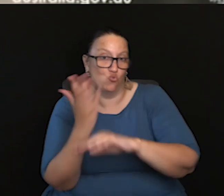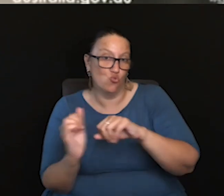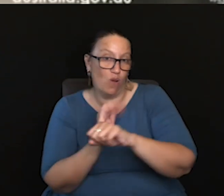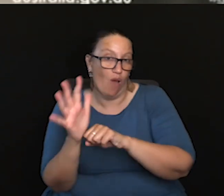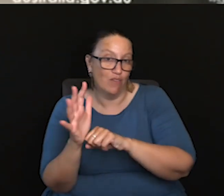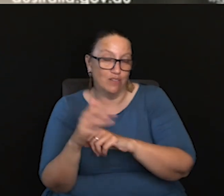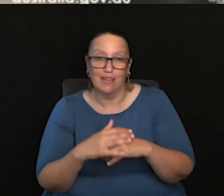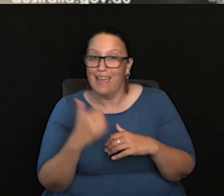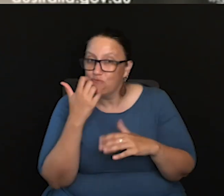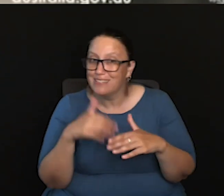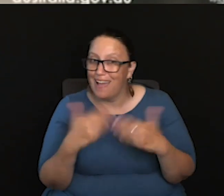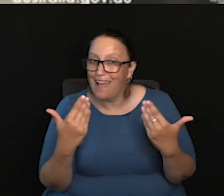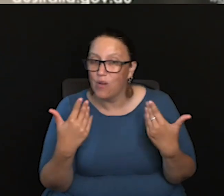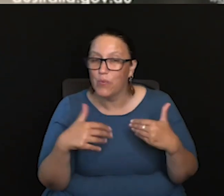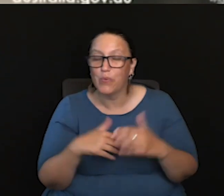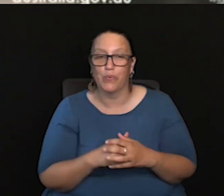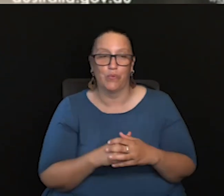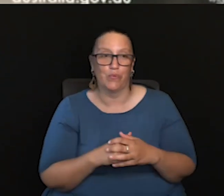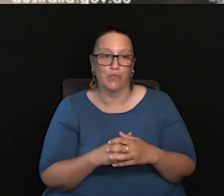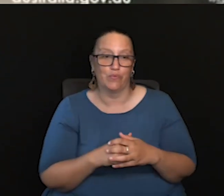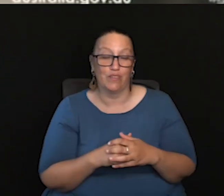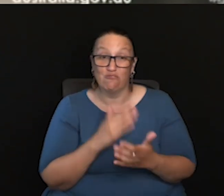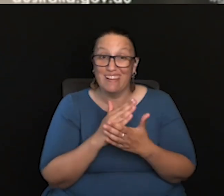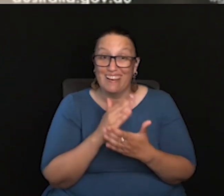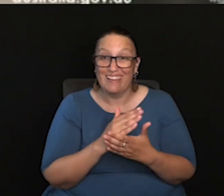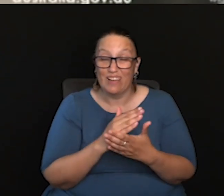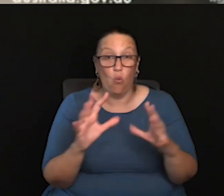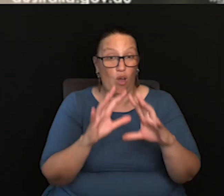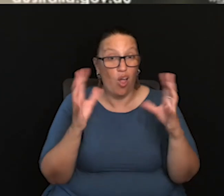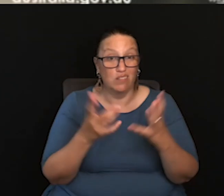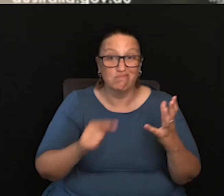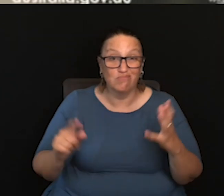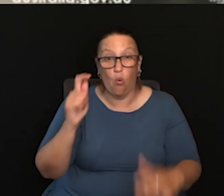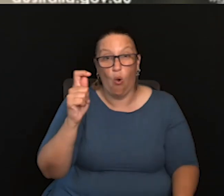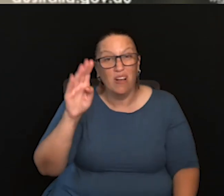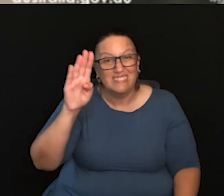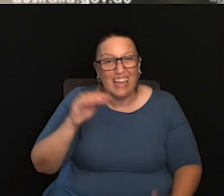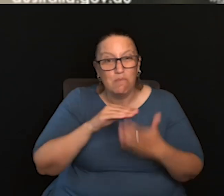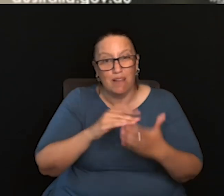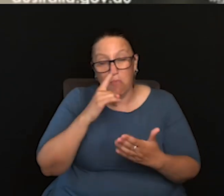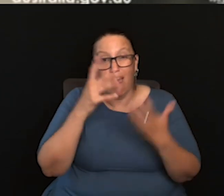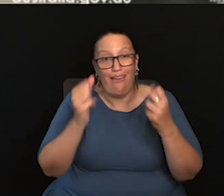on a daily basis. That has meant that Australia has not been unspared.